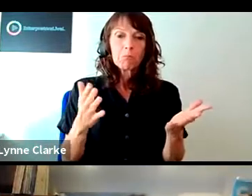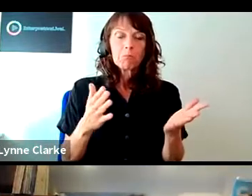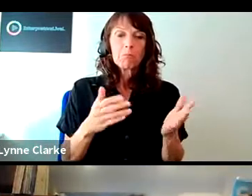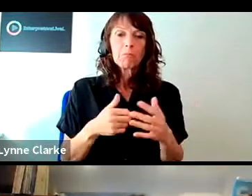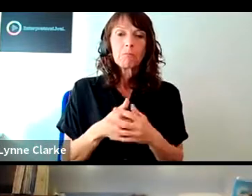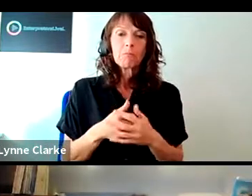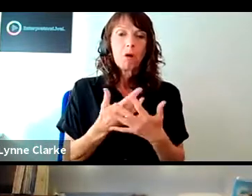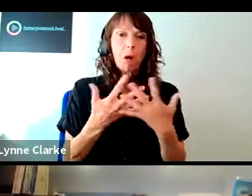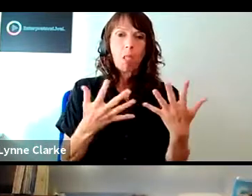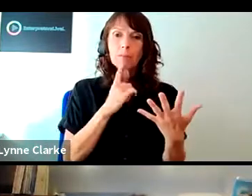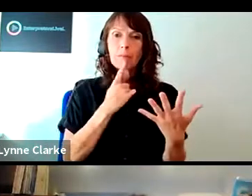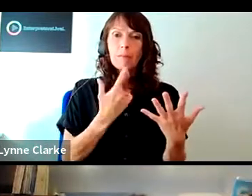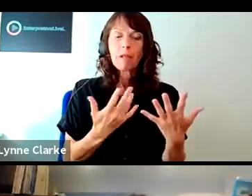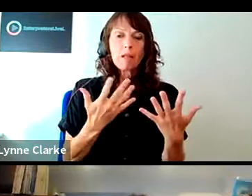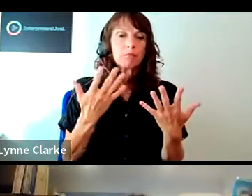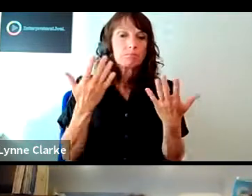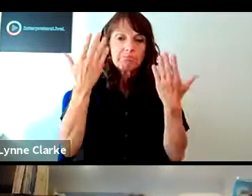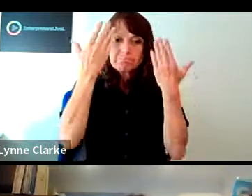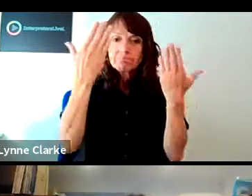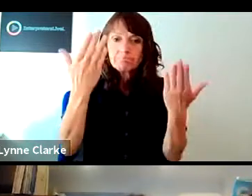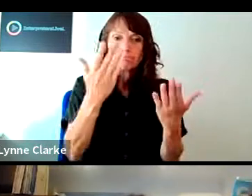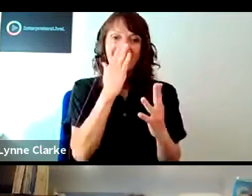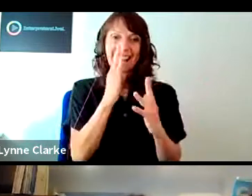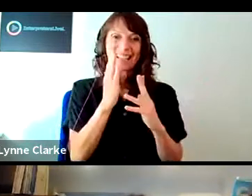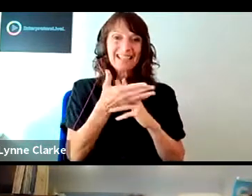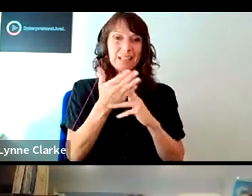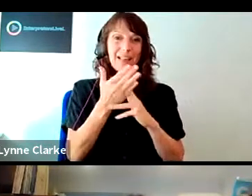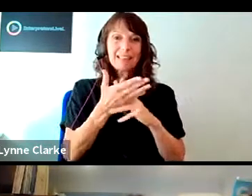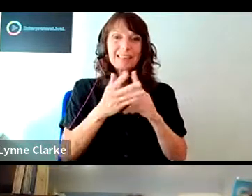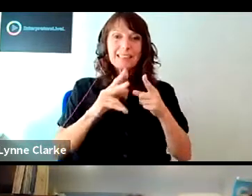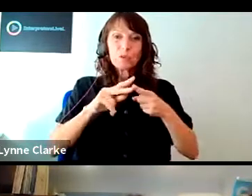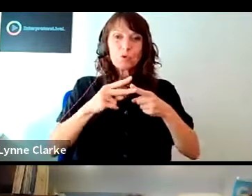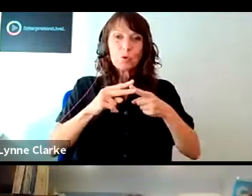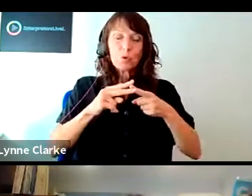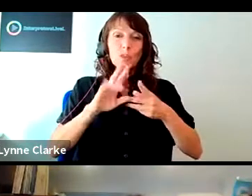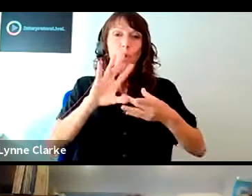a lot of people aren't aware of the accessibility tools within these applications. So just do